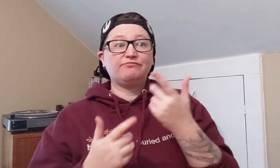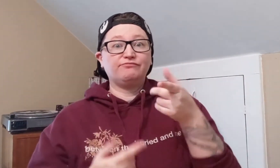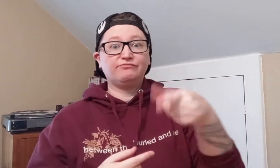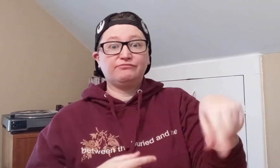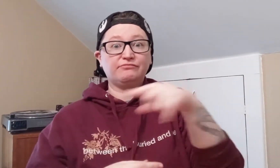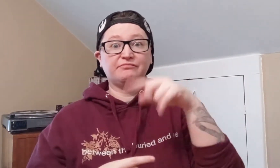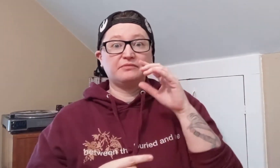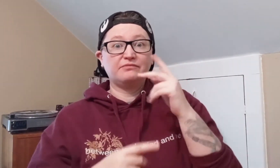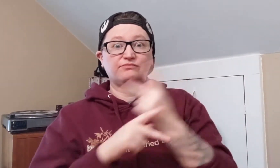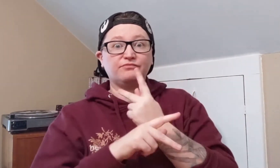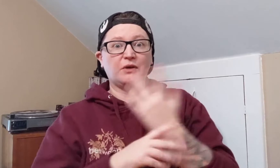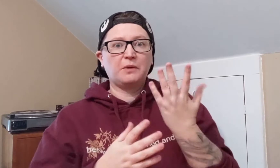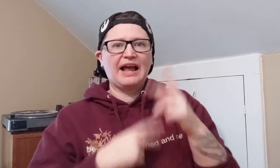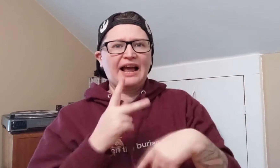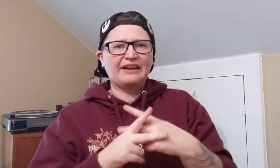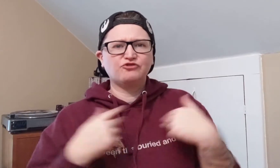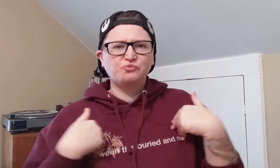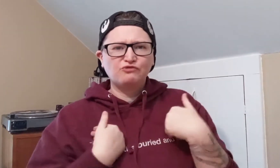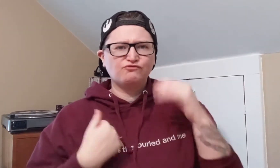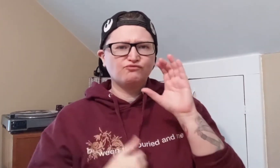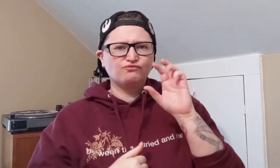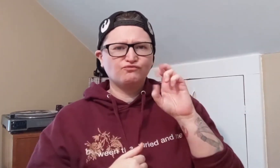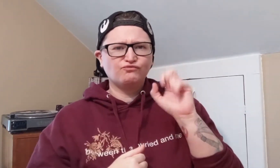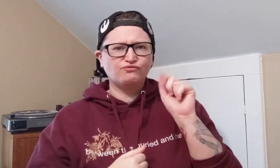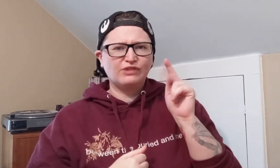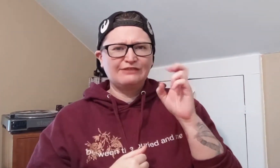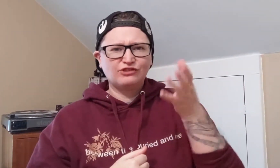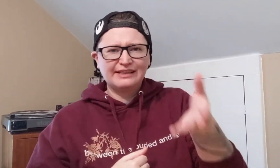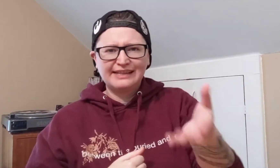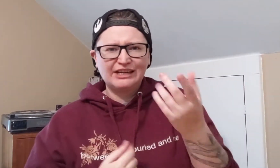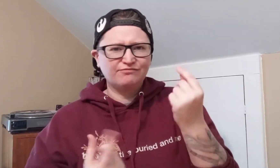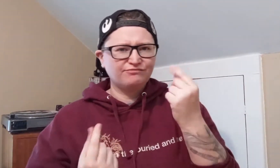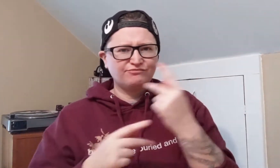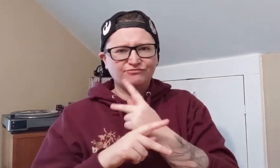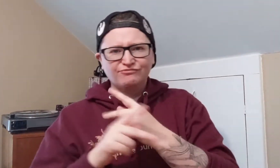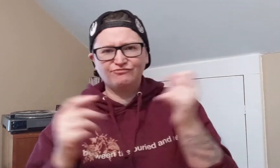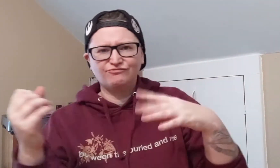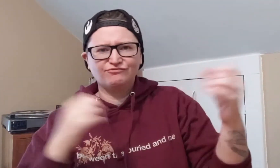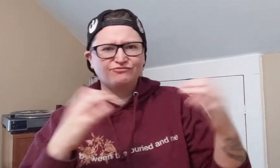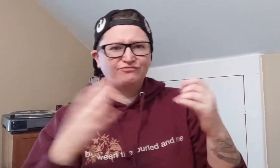environment can look like and you have to figure out what sort of creatures are there you know how